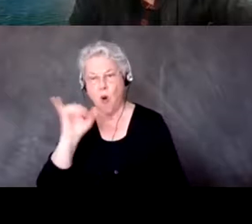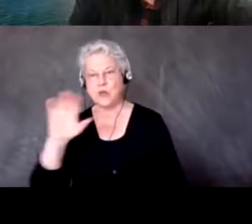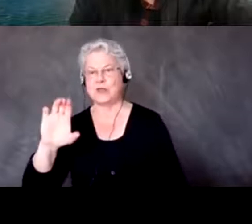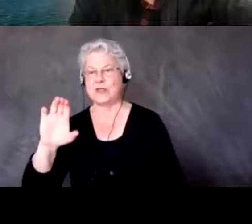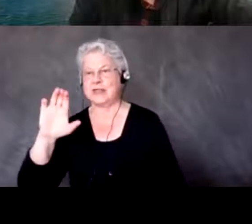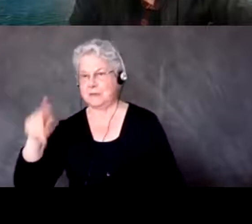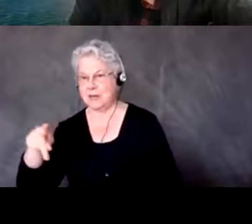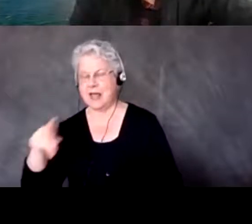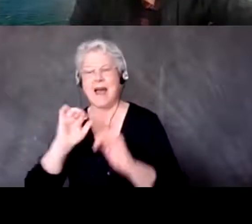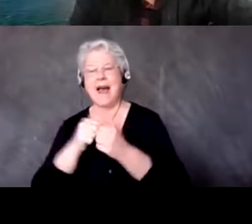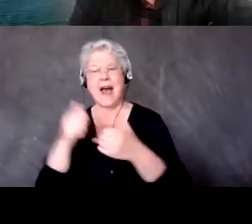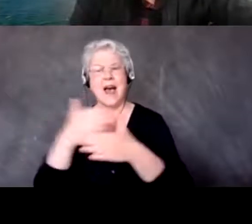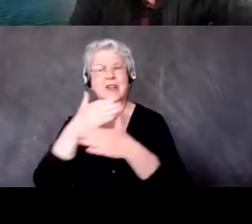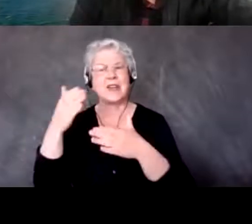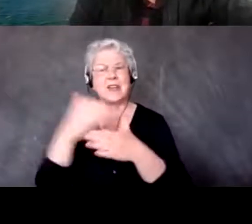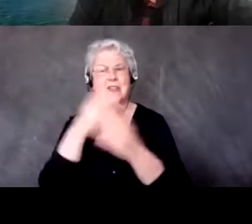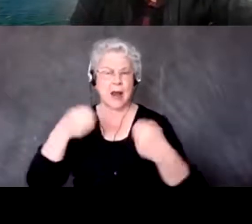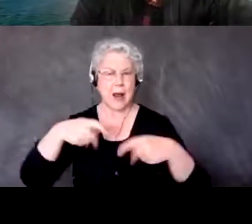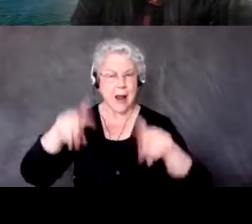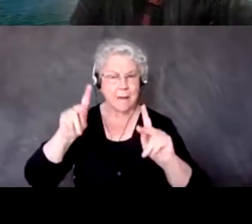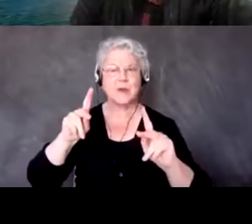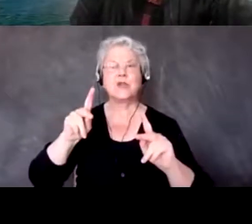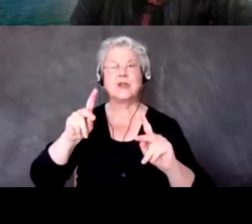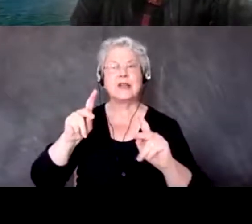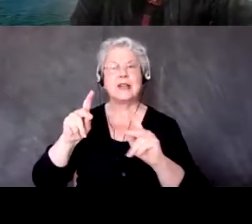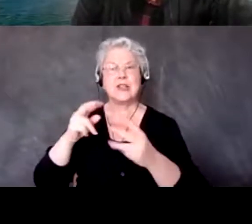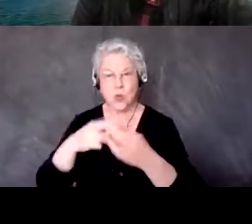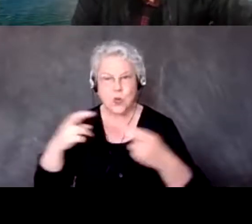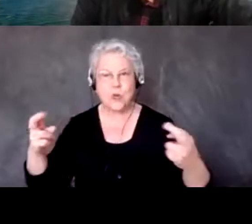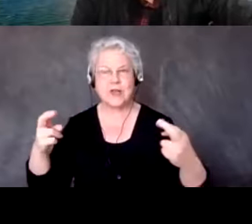resources, opportunities, and respect community members' time. Great, Lesley, that’s exactly what